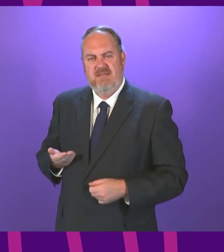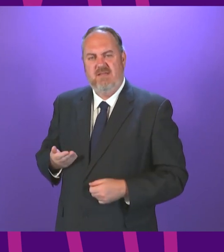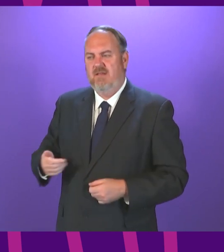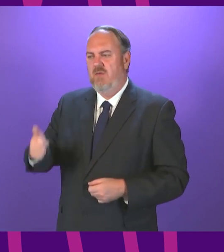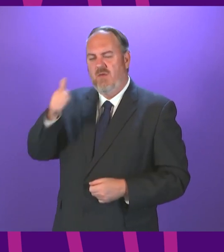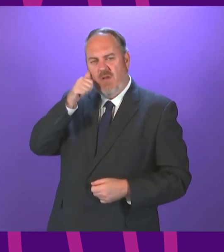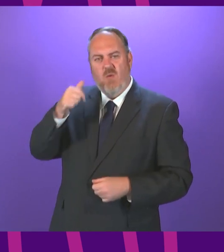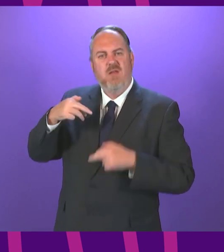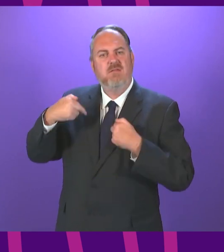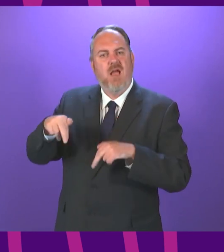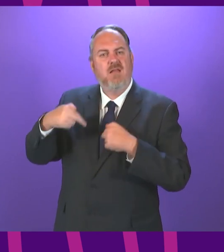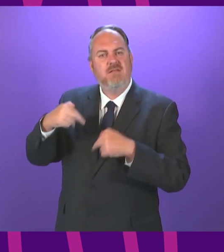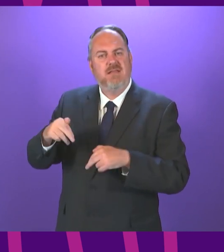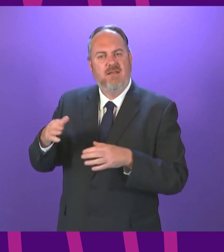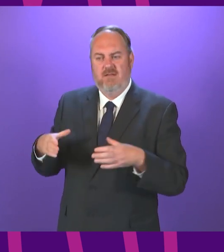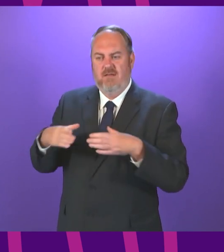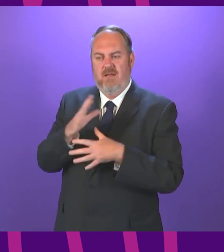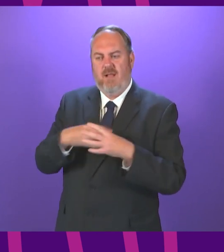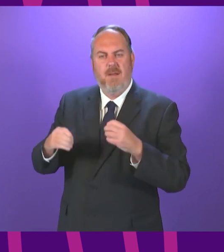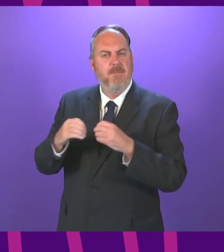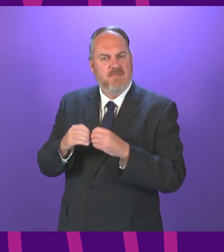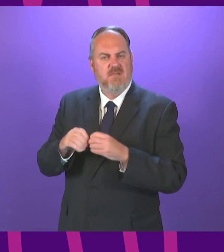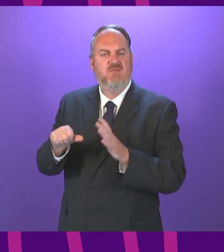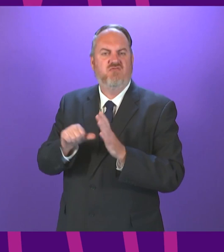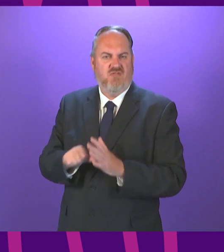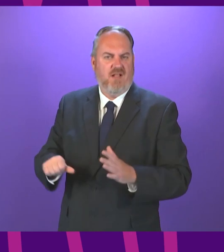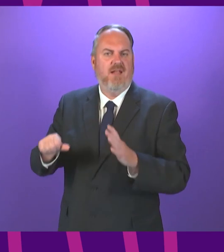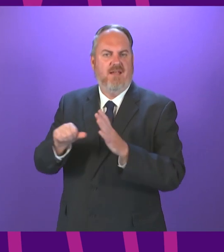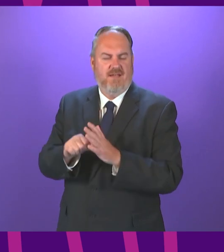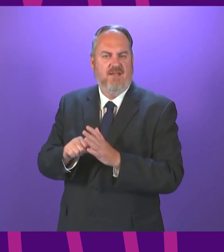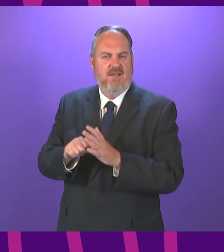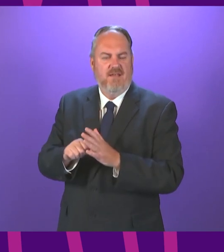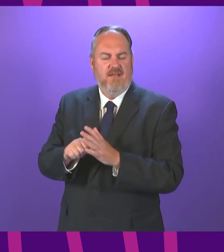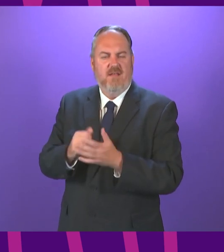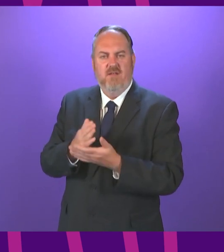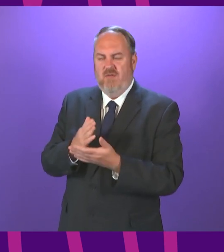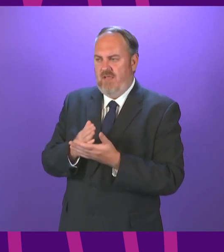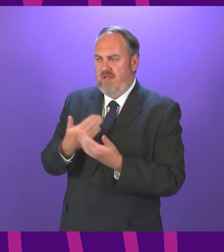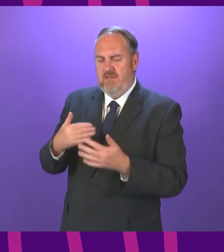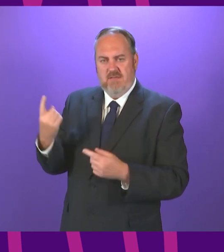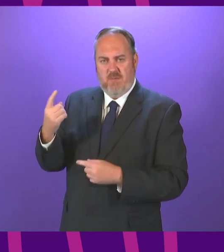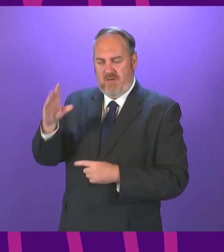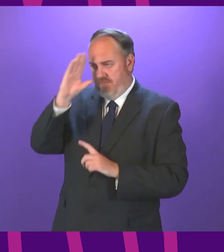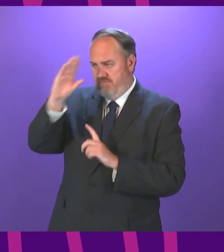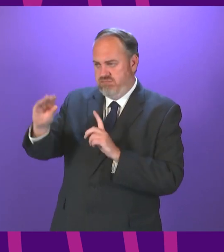confirmed that to me as recently as 7 July in answer to my question but, five days later,